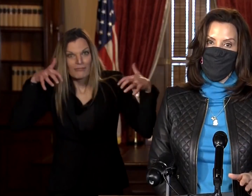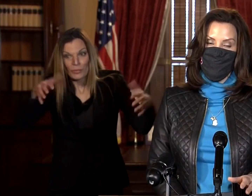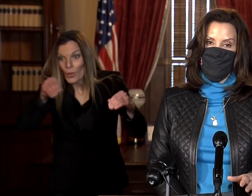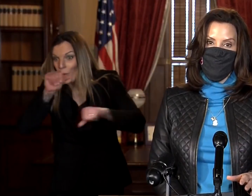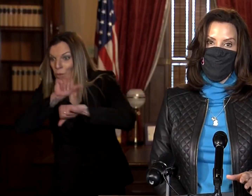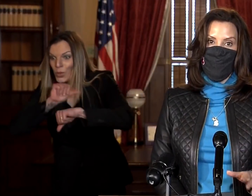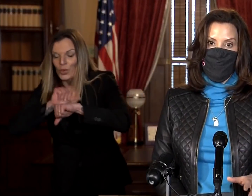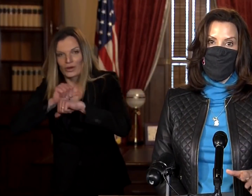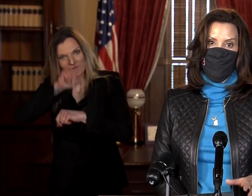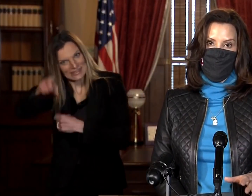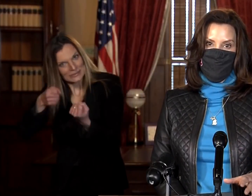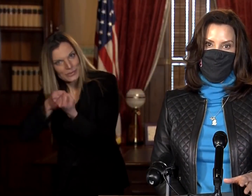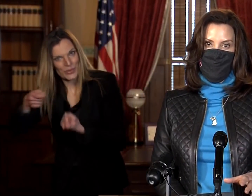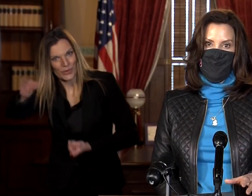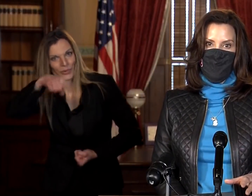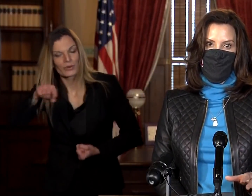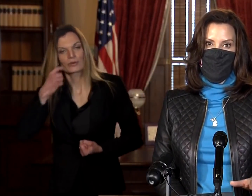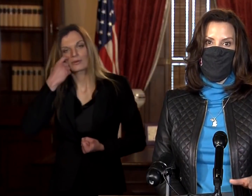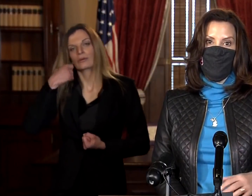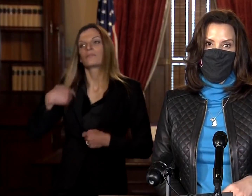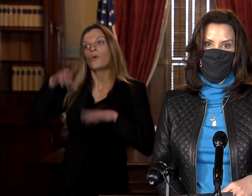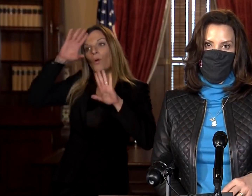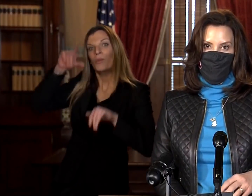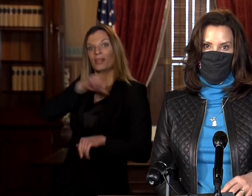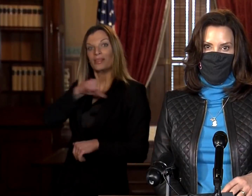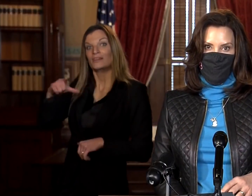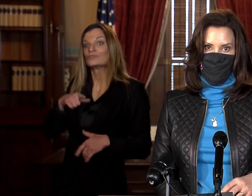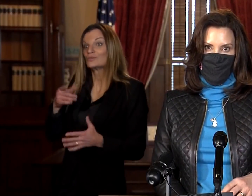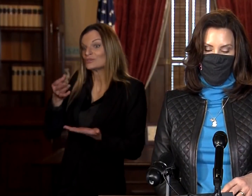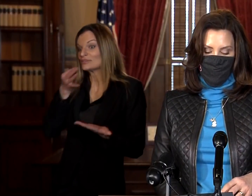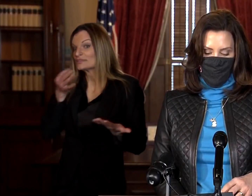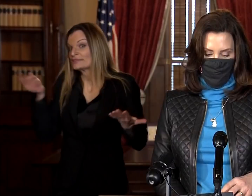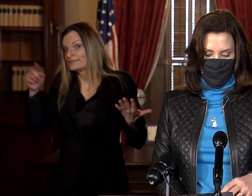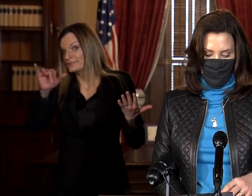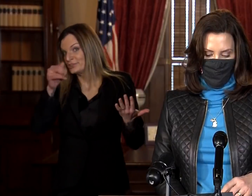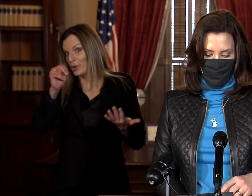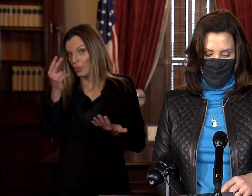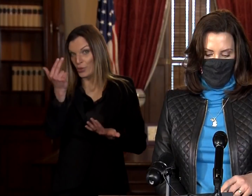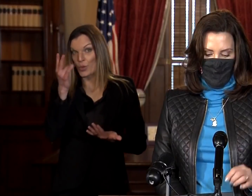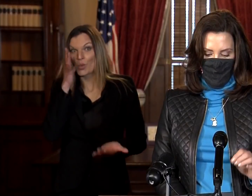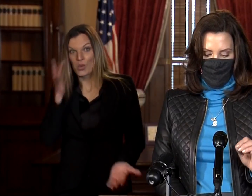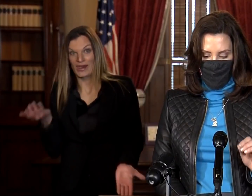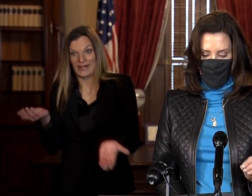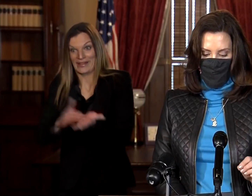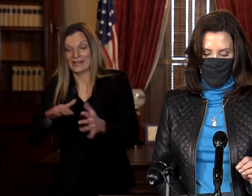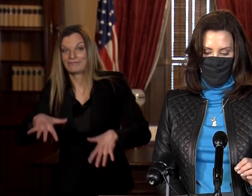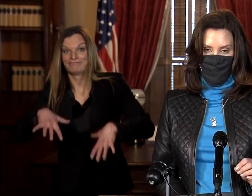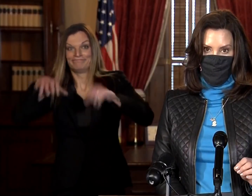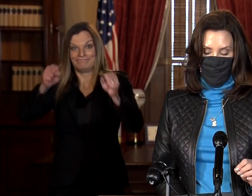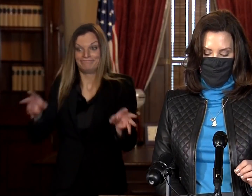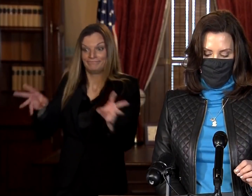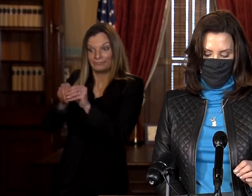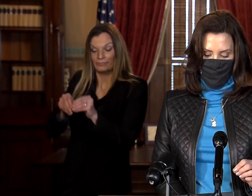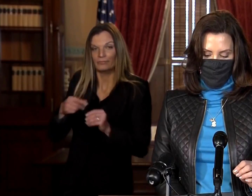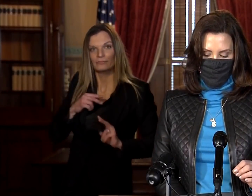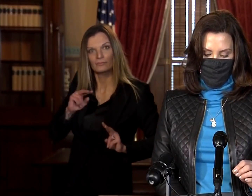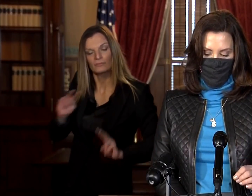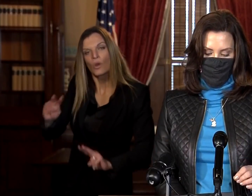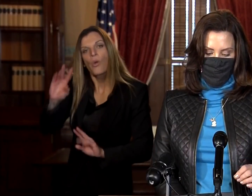and providing much needed support for Michiganders who support for Michiganders who have loft work is what I hope have loft work is what I hope the legislature will focus on the legislature will focus on when they come back to work when they come back to work January 13.